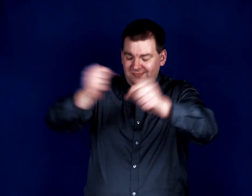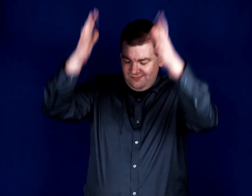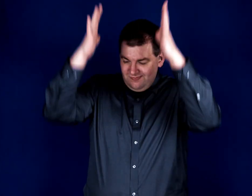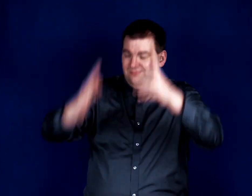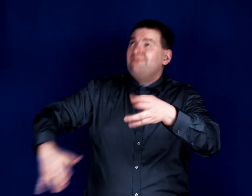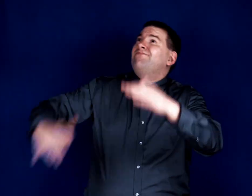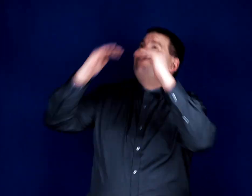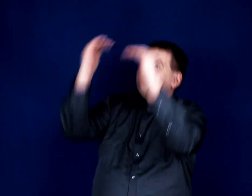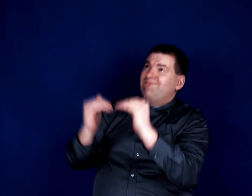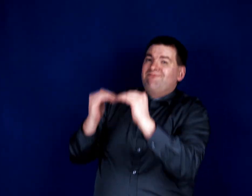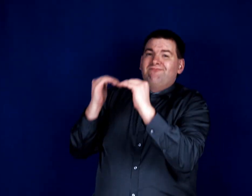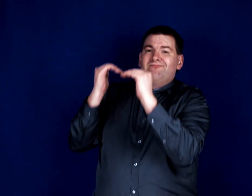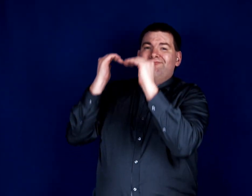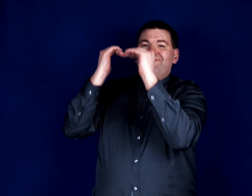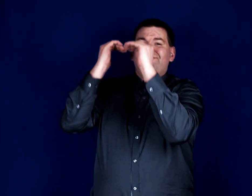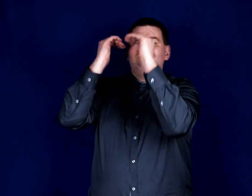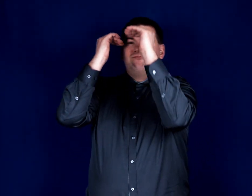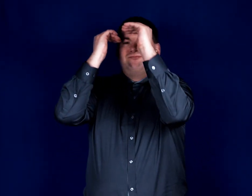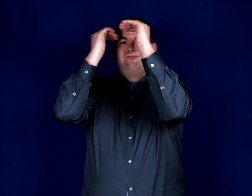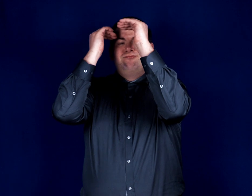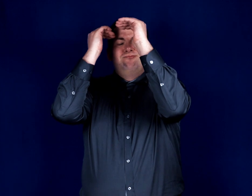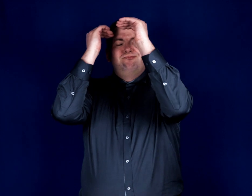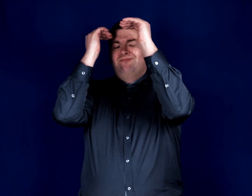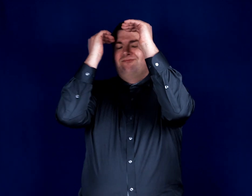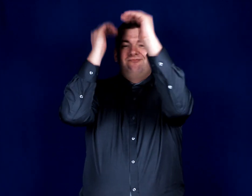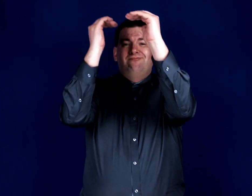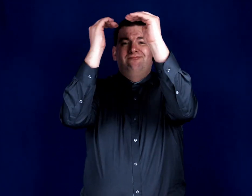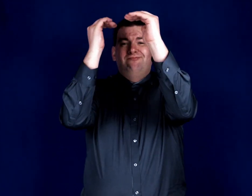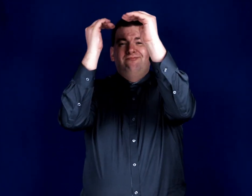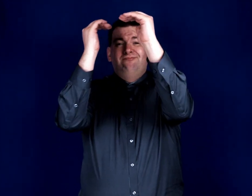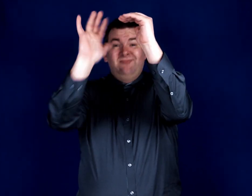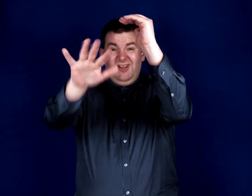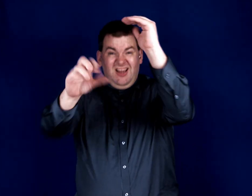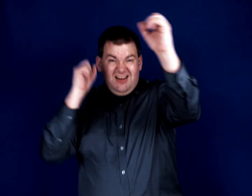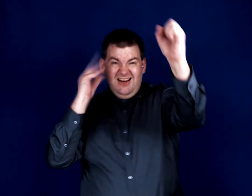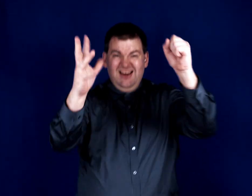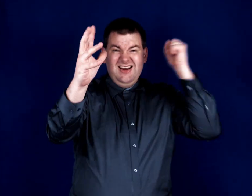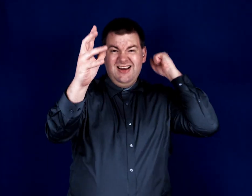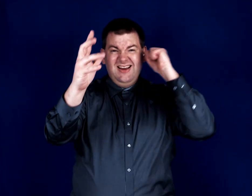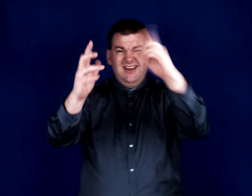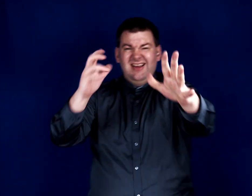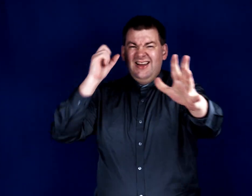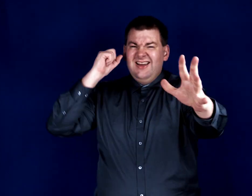Savior high. Singing,